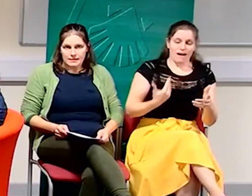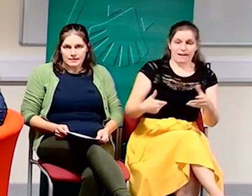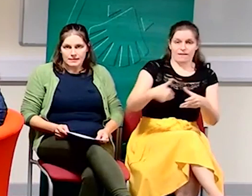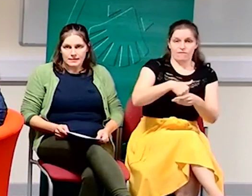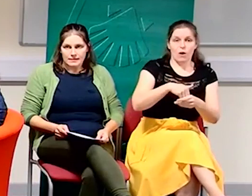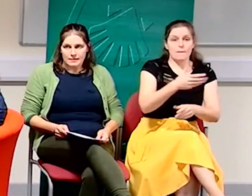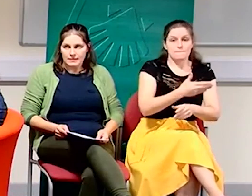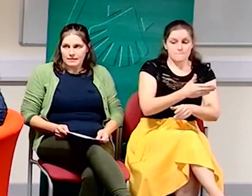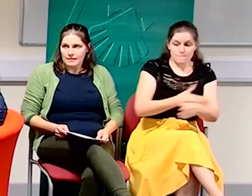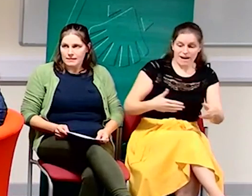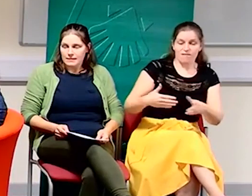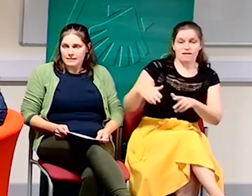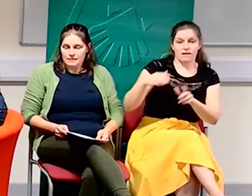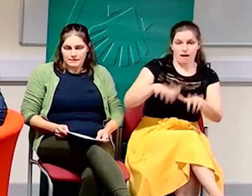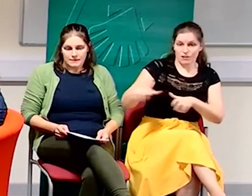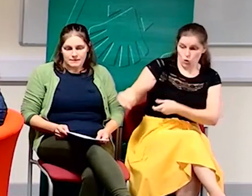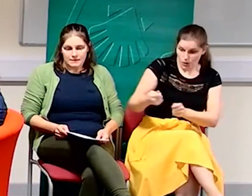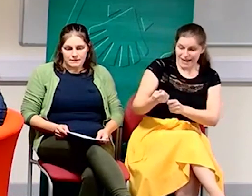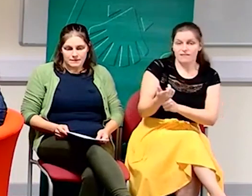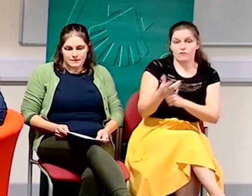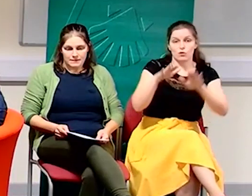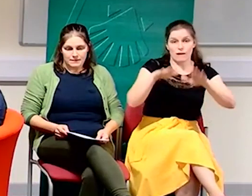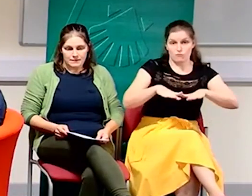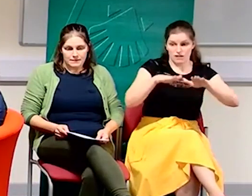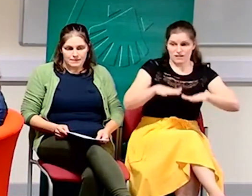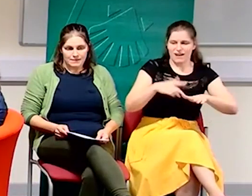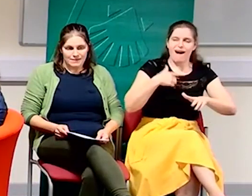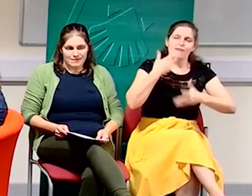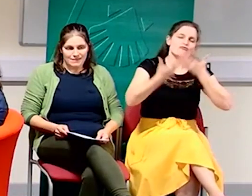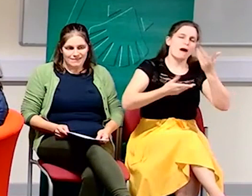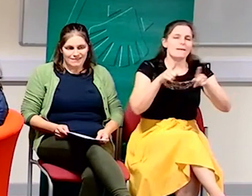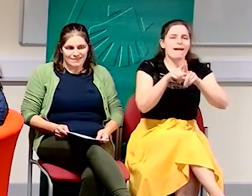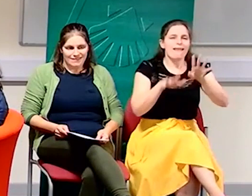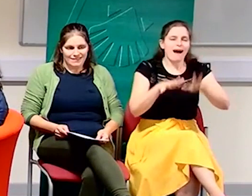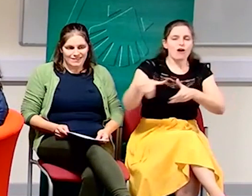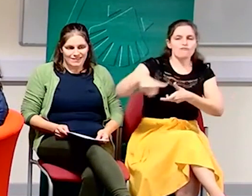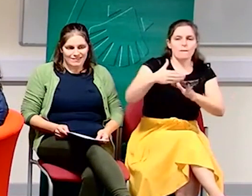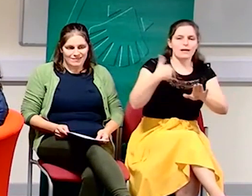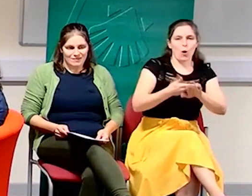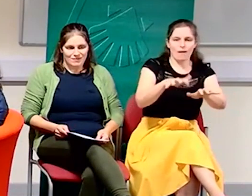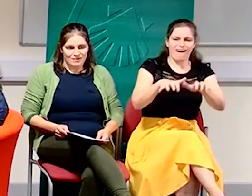ice hockey um I describe it as rugby on ice some people may think why on Earth would you go back